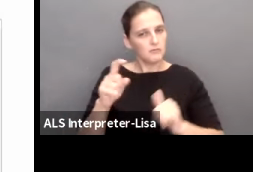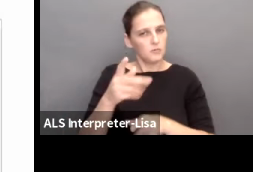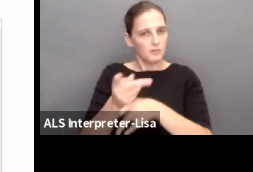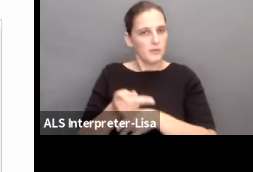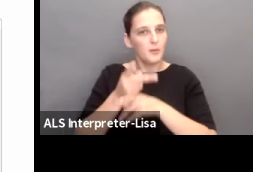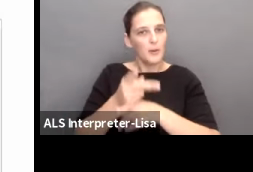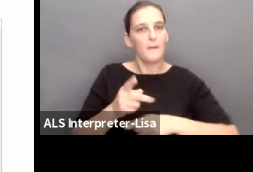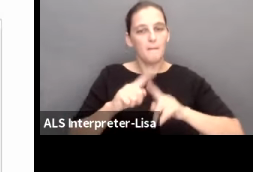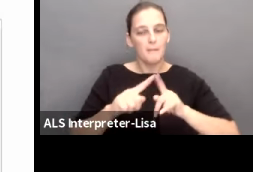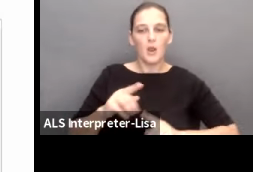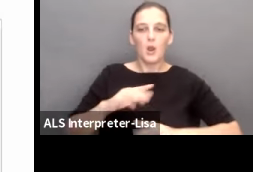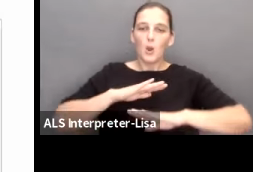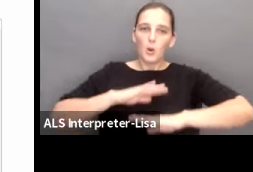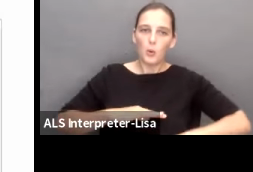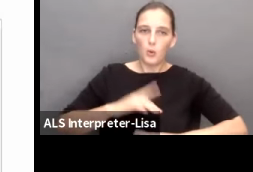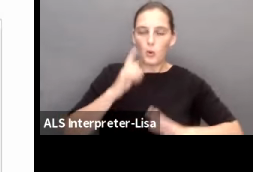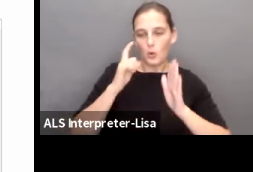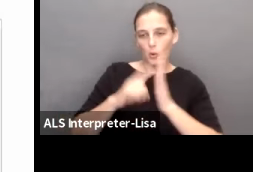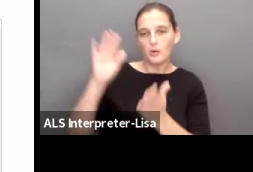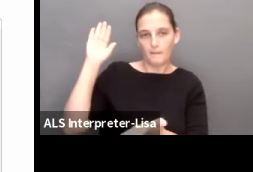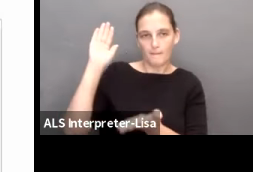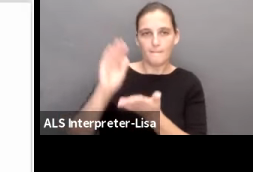to see that those cases are starting to go down.